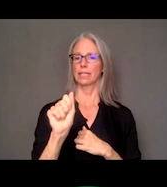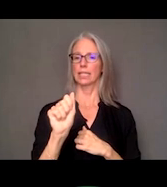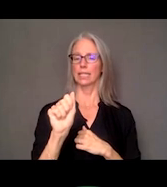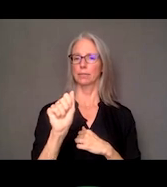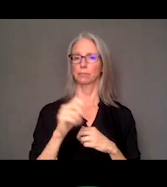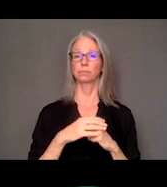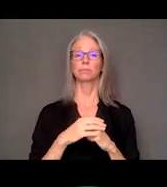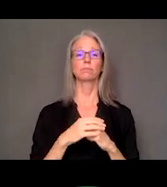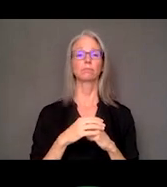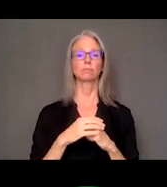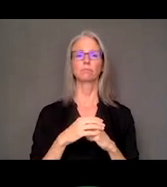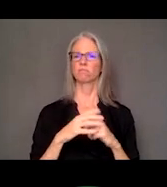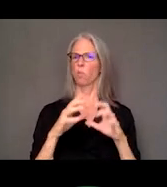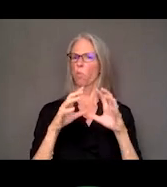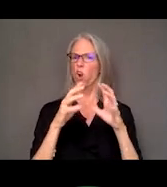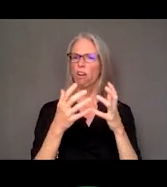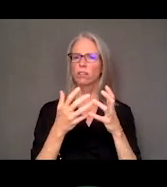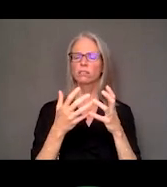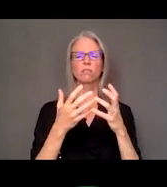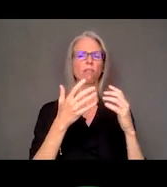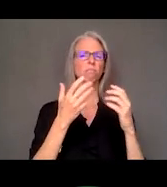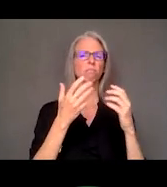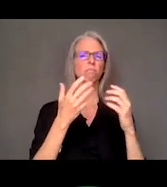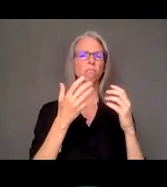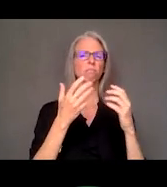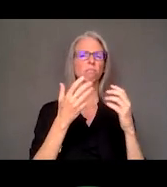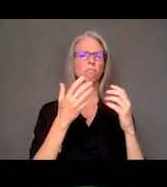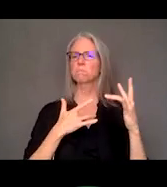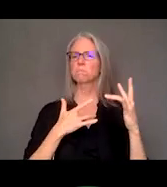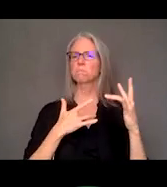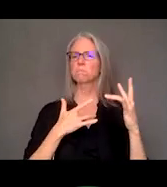experiences, but not everyone has equal access to these opportunities.